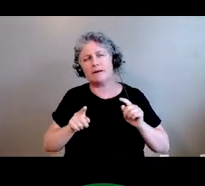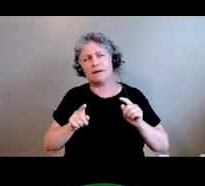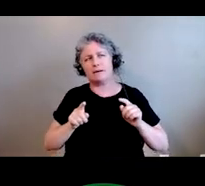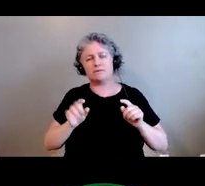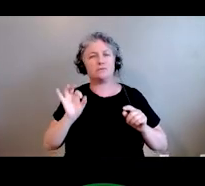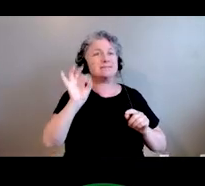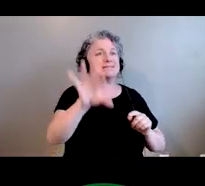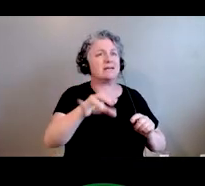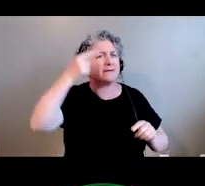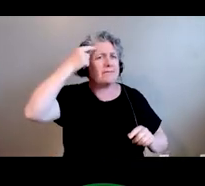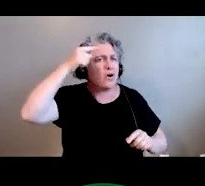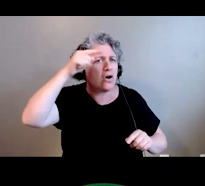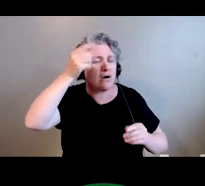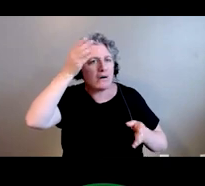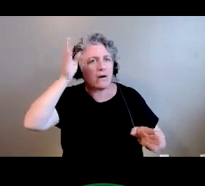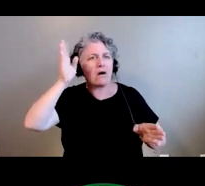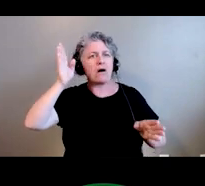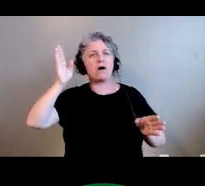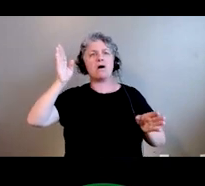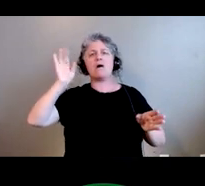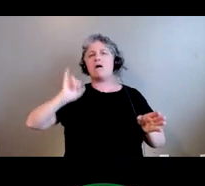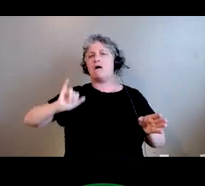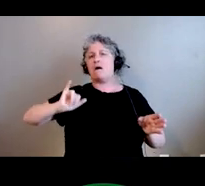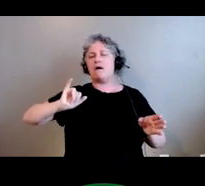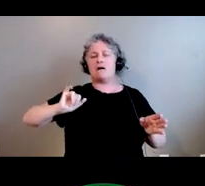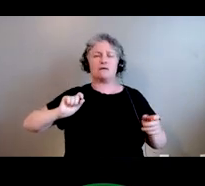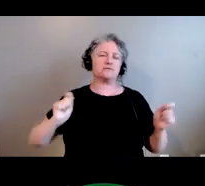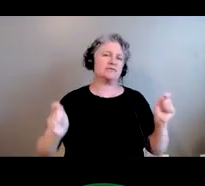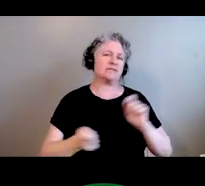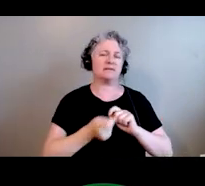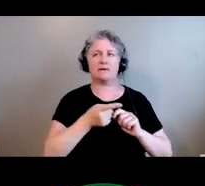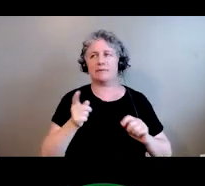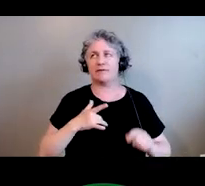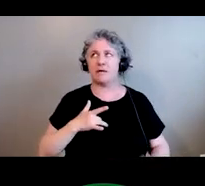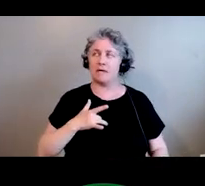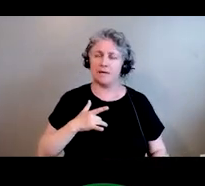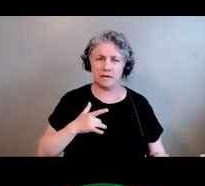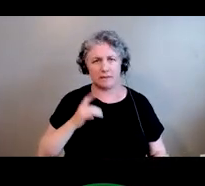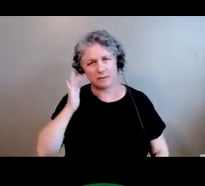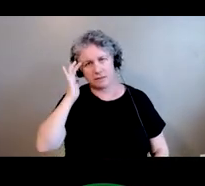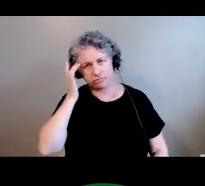I didn't realize how many people couldn't come to my establishment or to our space because of the barriers.